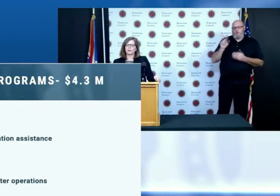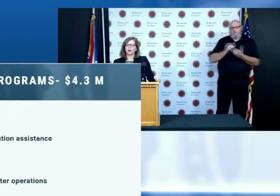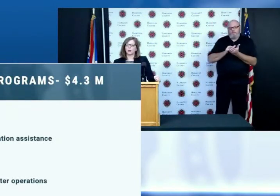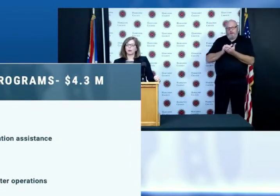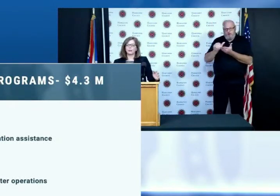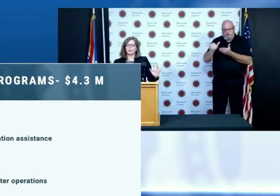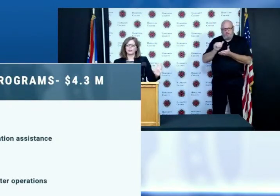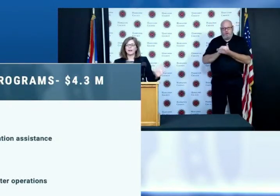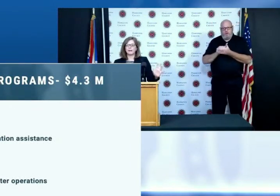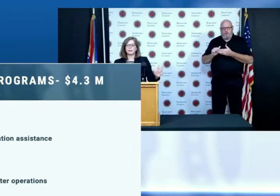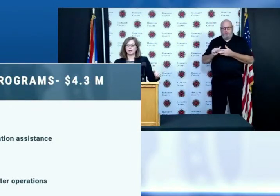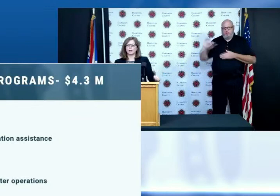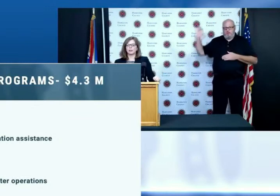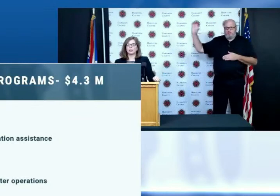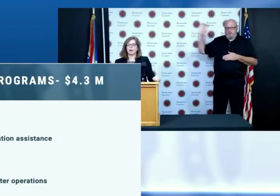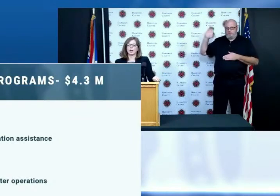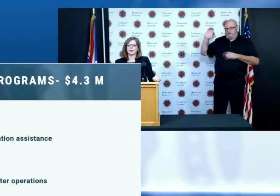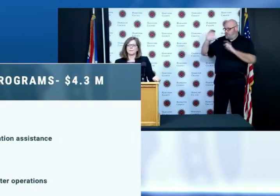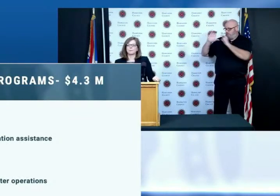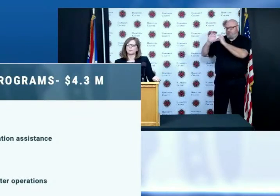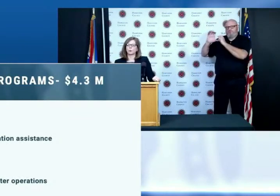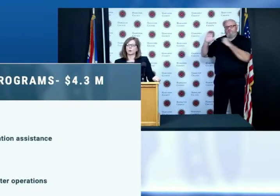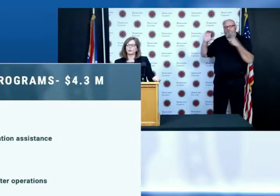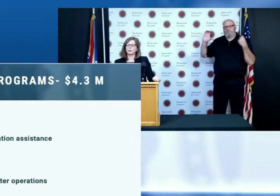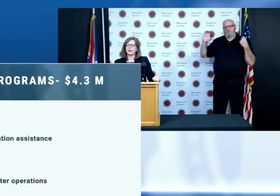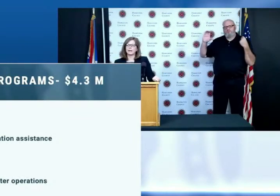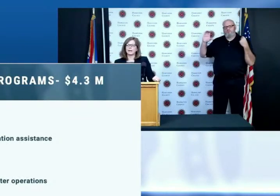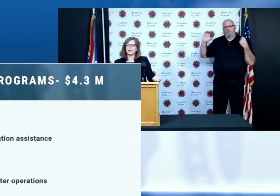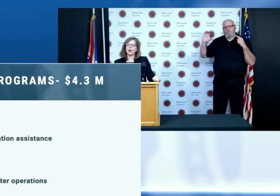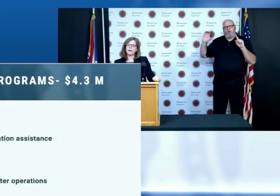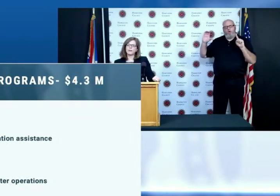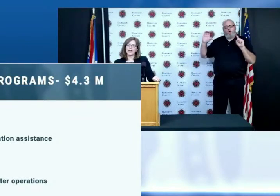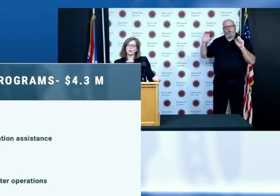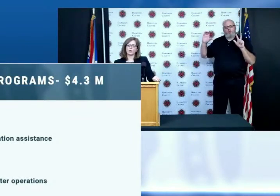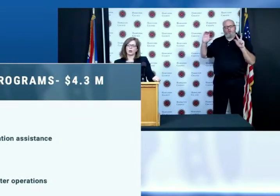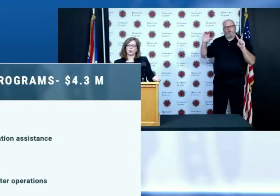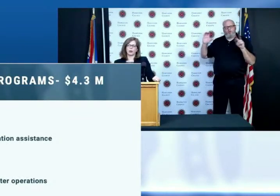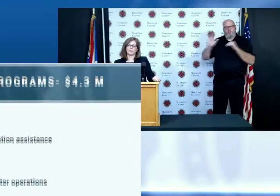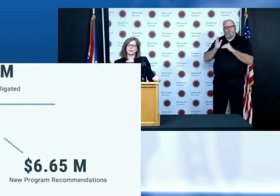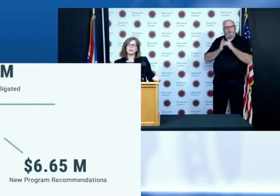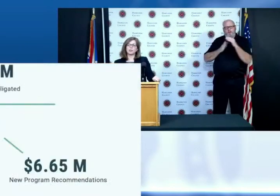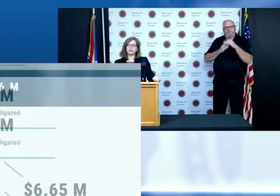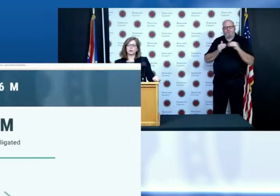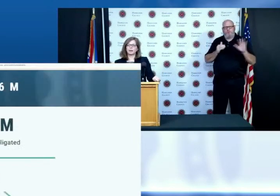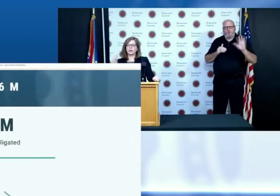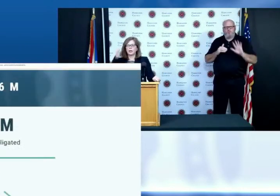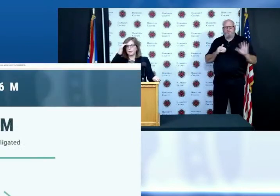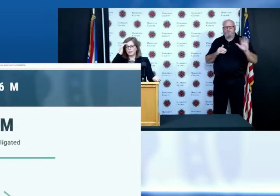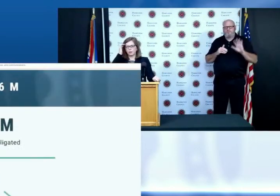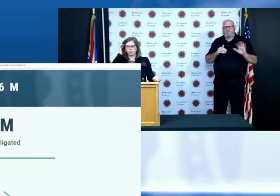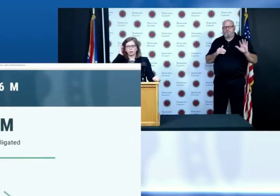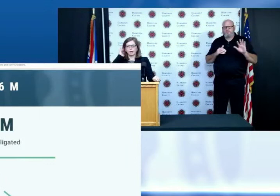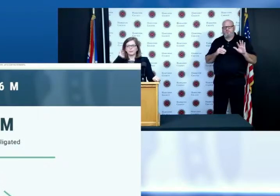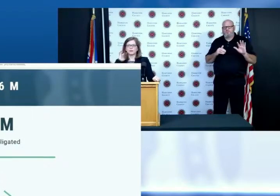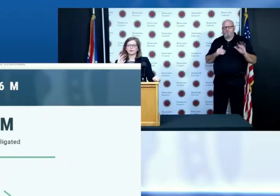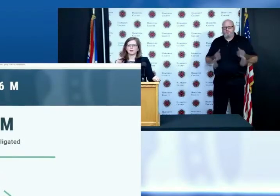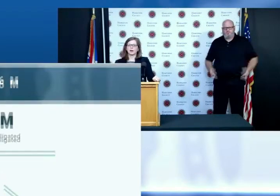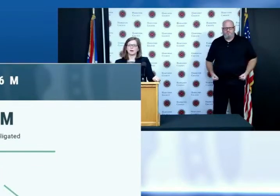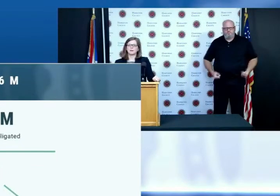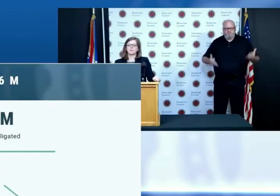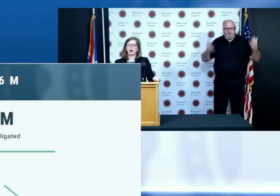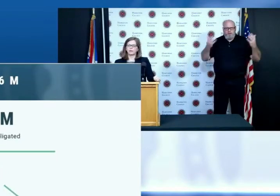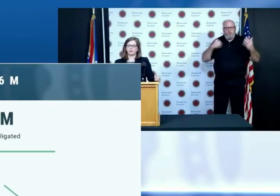so roughly 11 million was remaining and of that we are continuing many programs obviously our